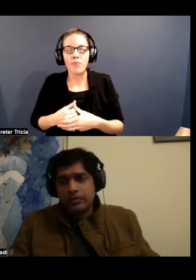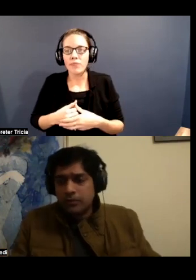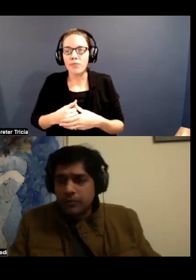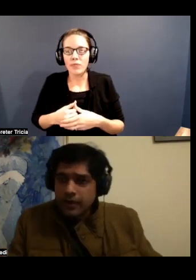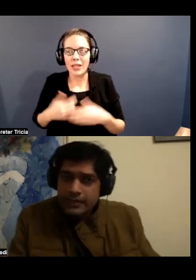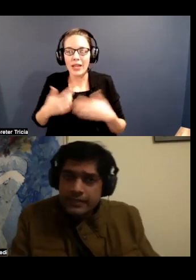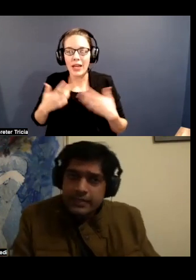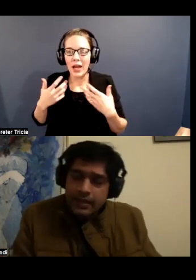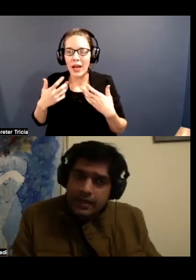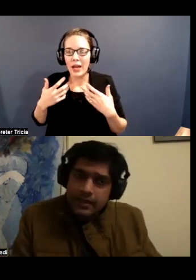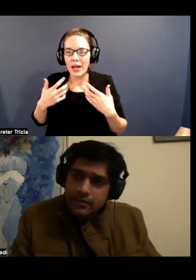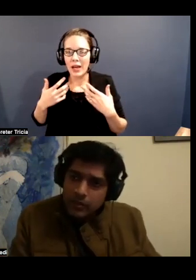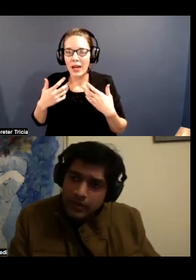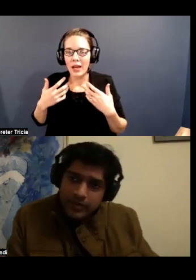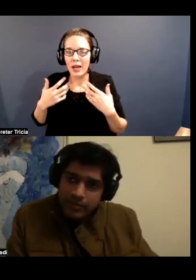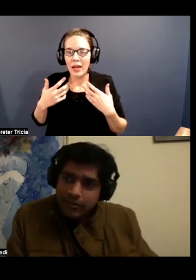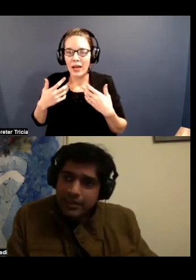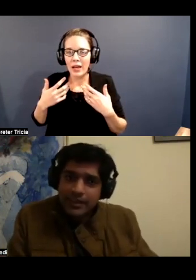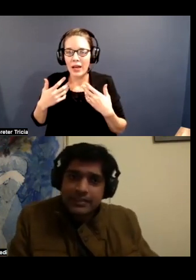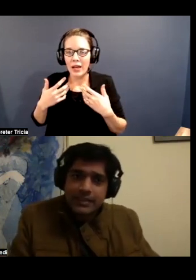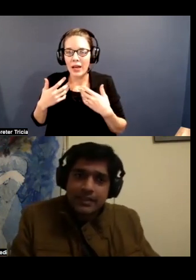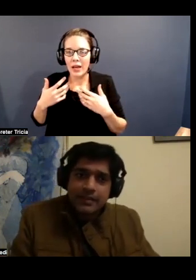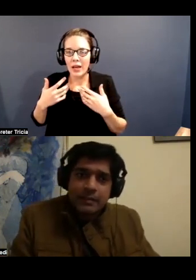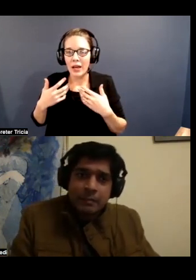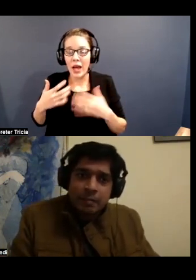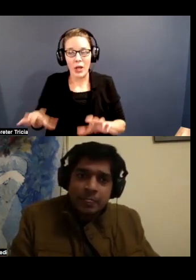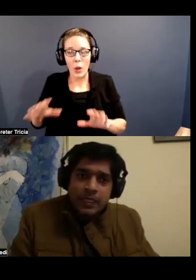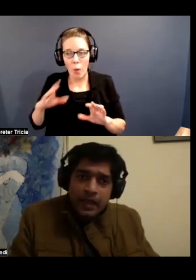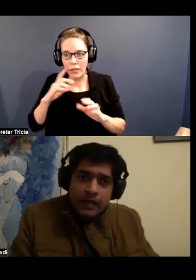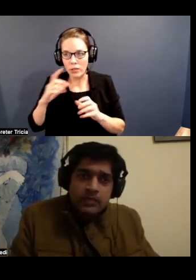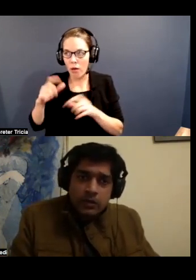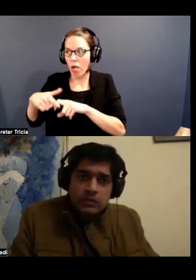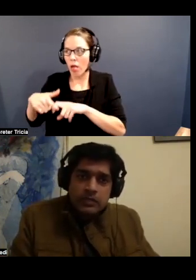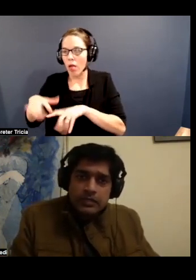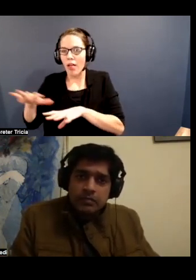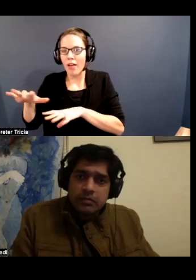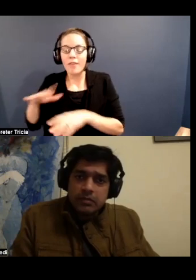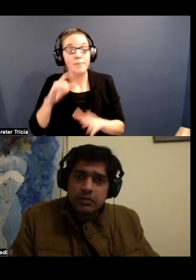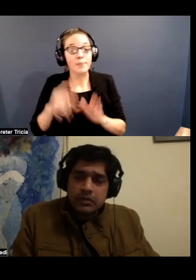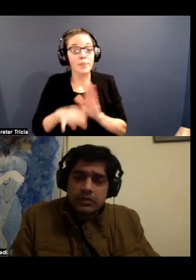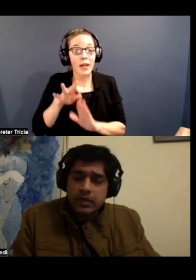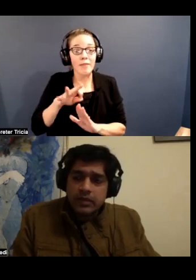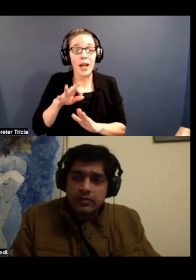surprise. Here are the findings. Households with disabled members,